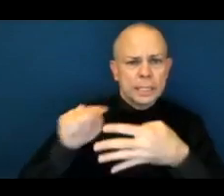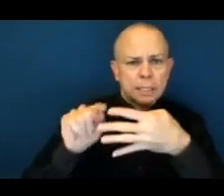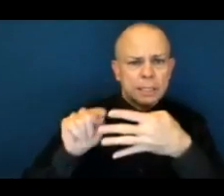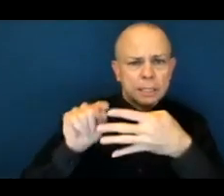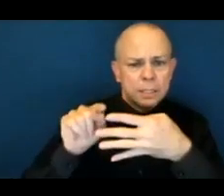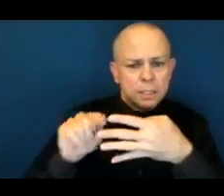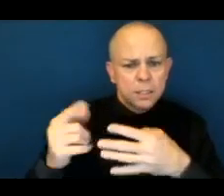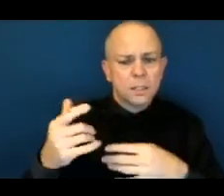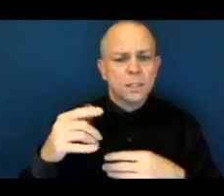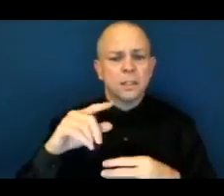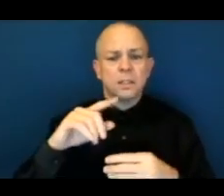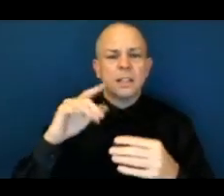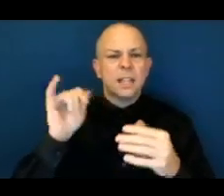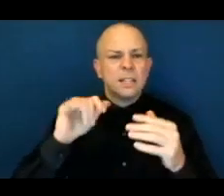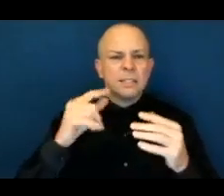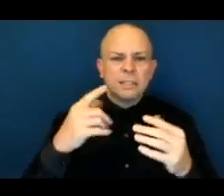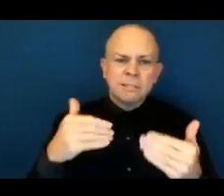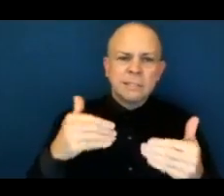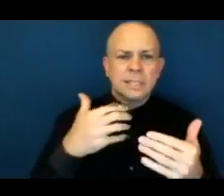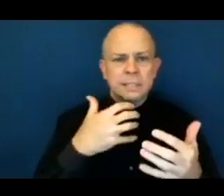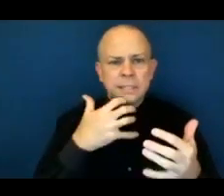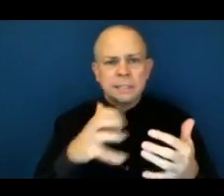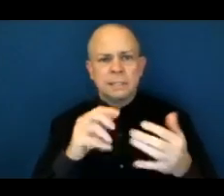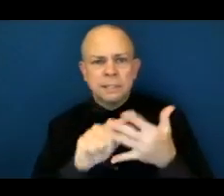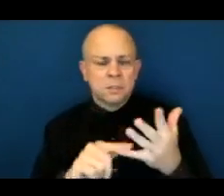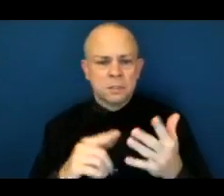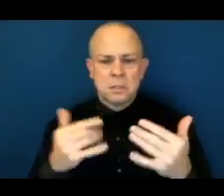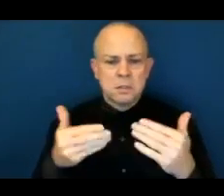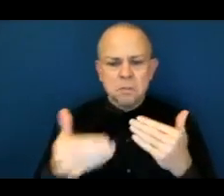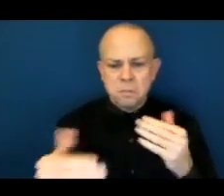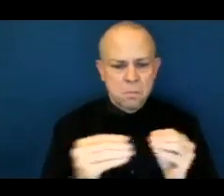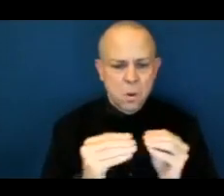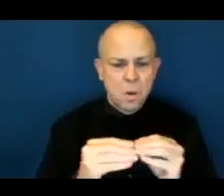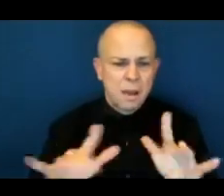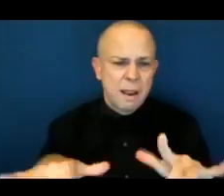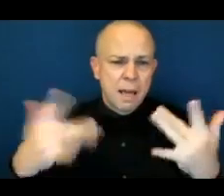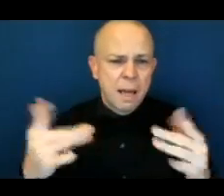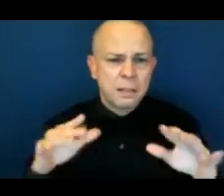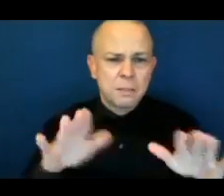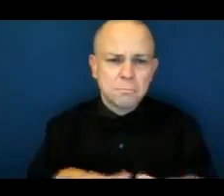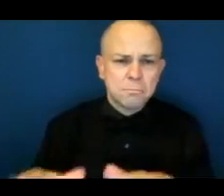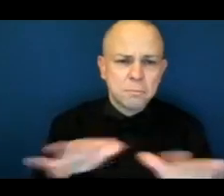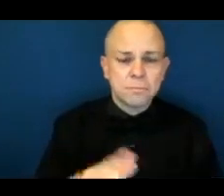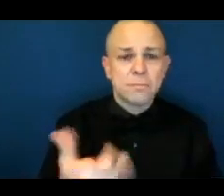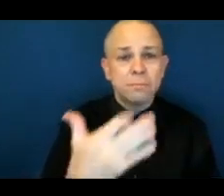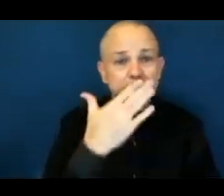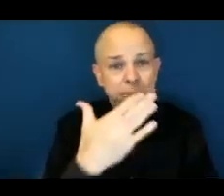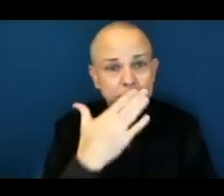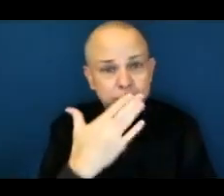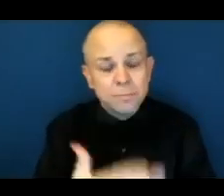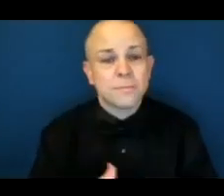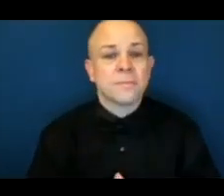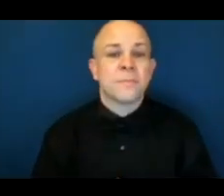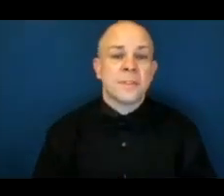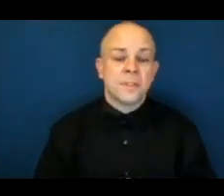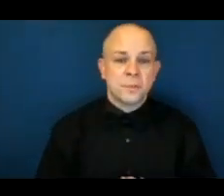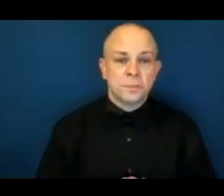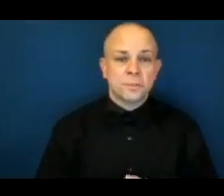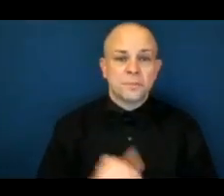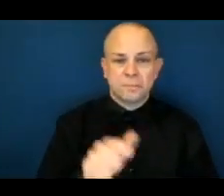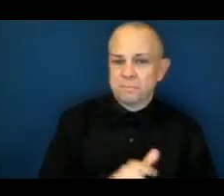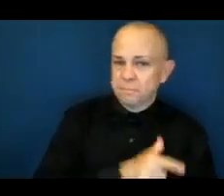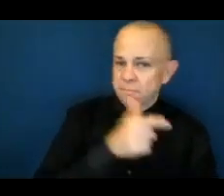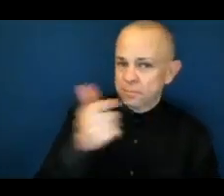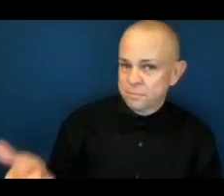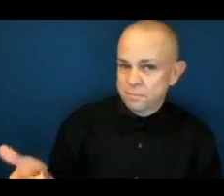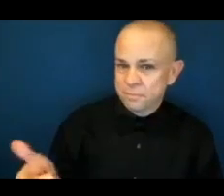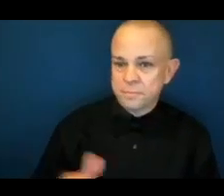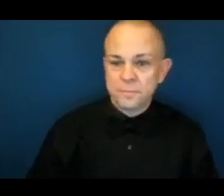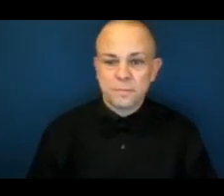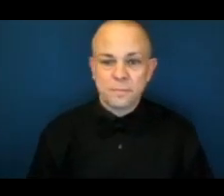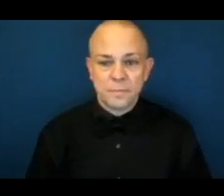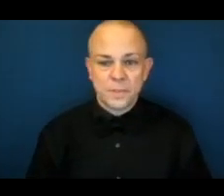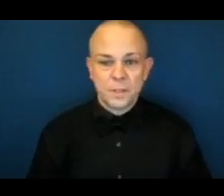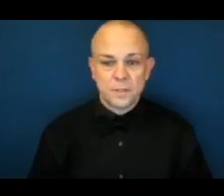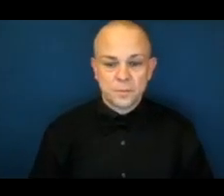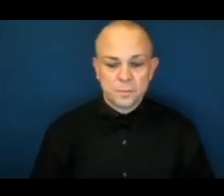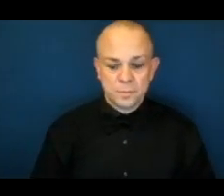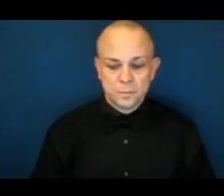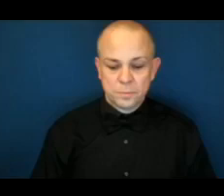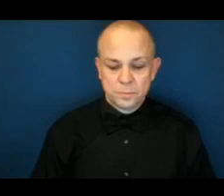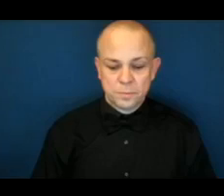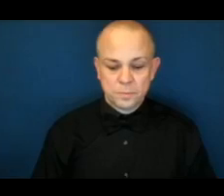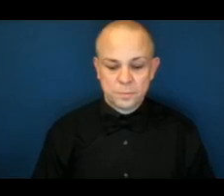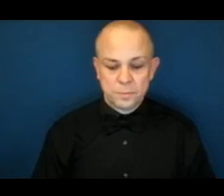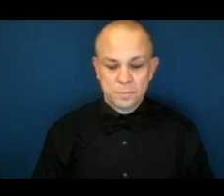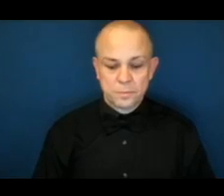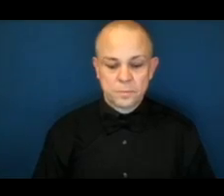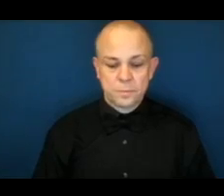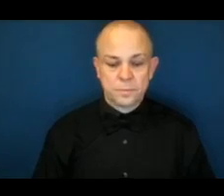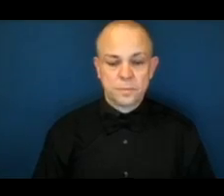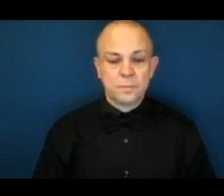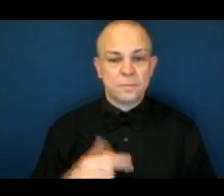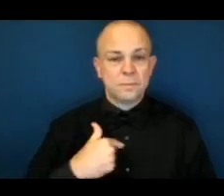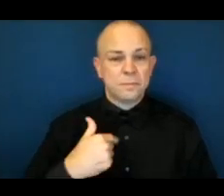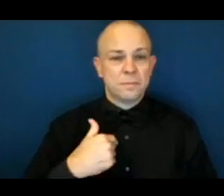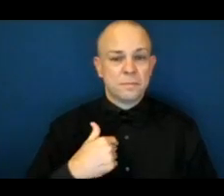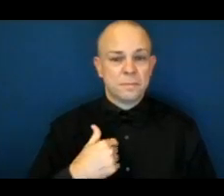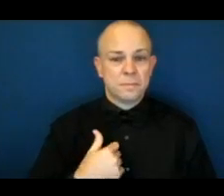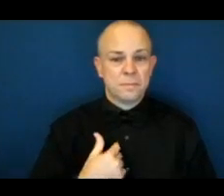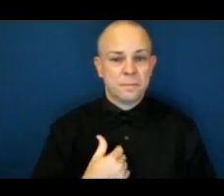so with that that's your weather update thank you very much have a great evening